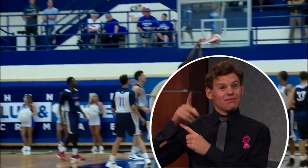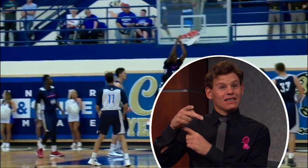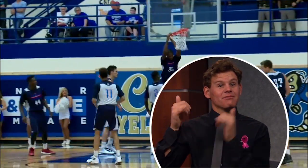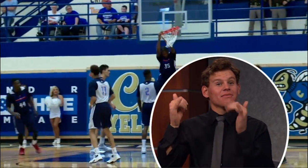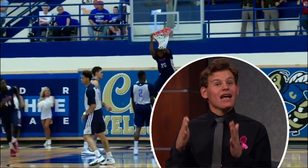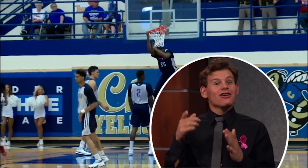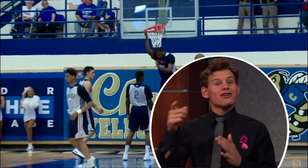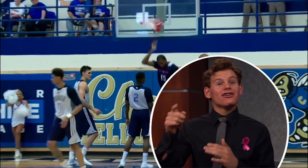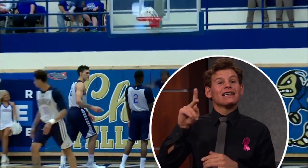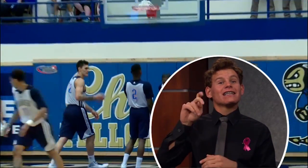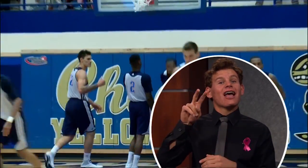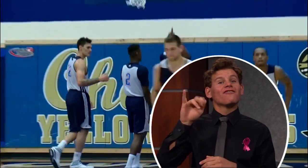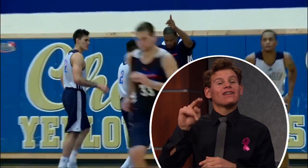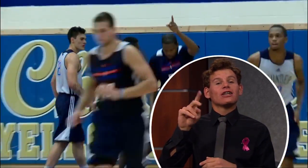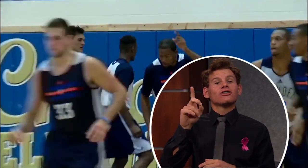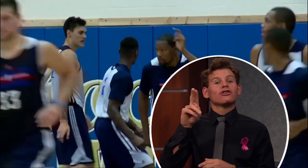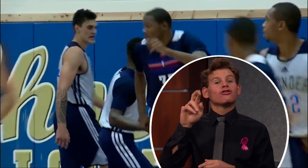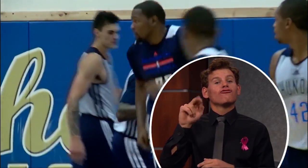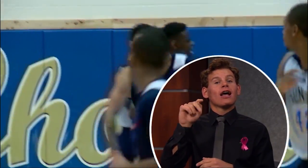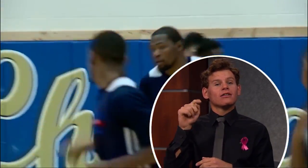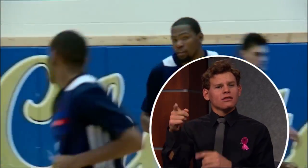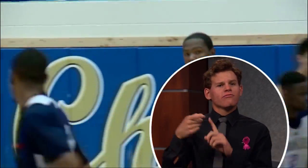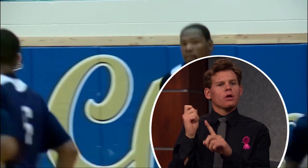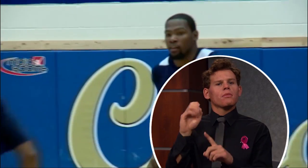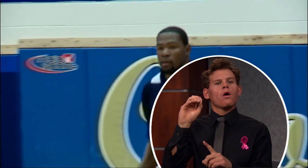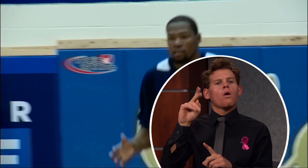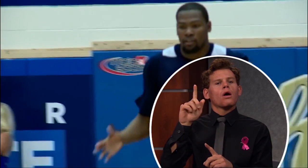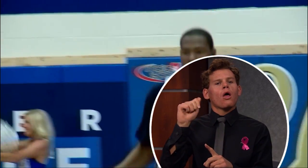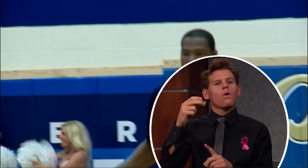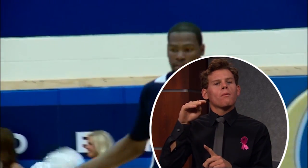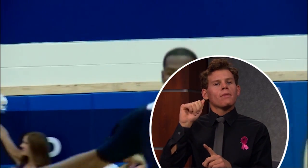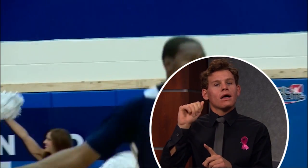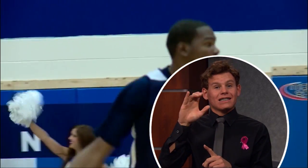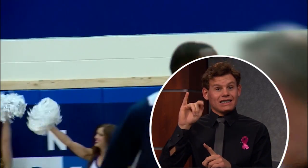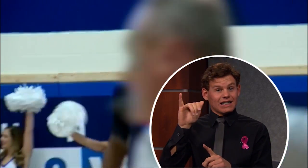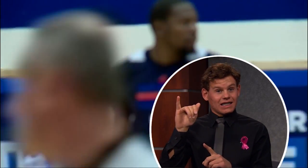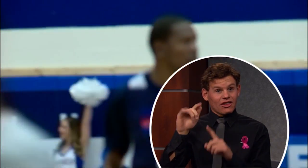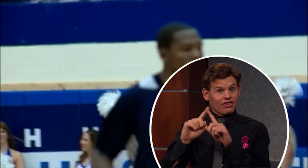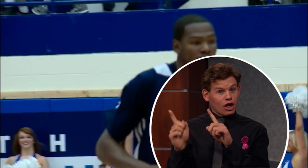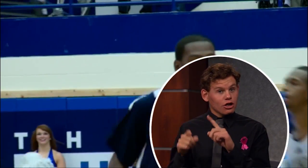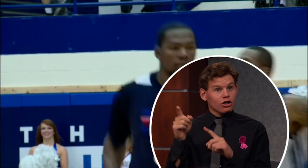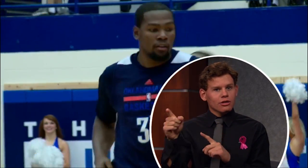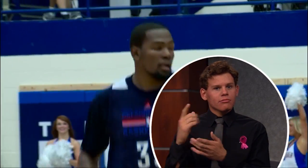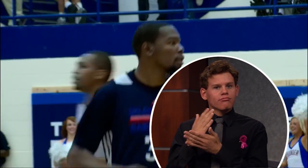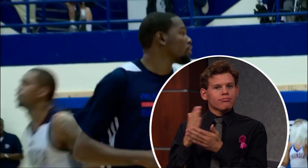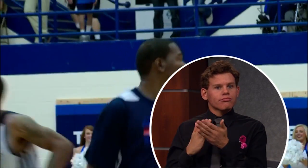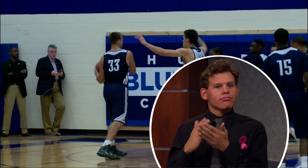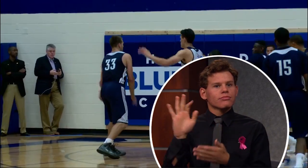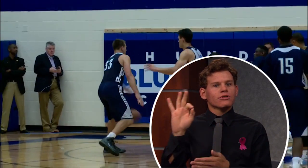the NBA’s Reigning MVP, Kevin Durant fractured his foot in preseason. The forward for the